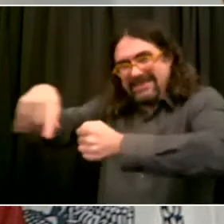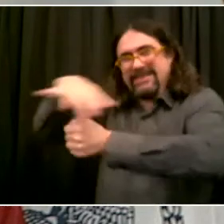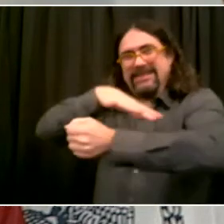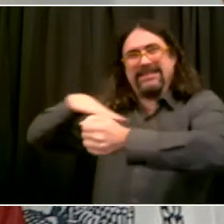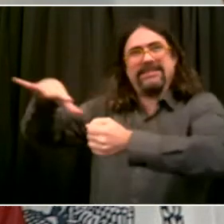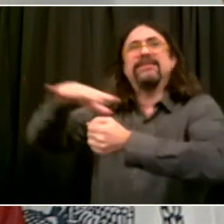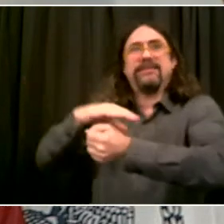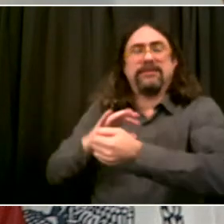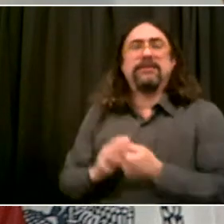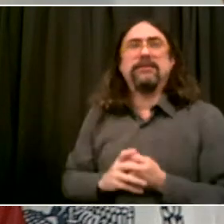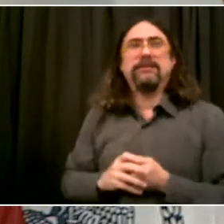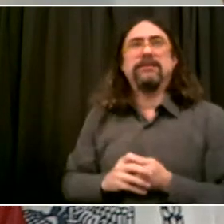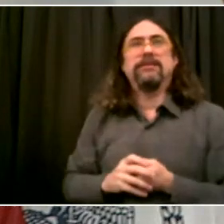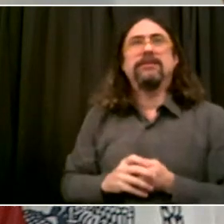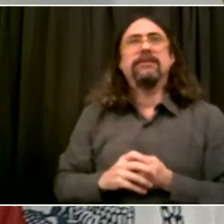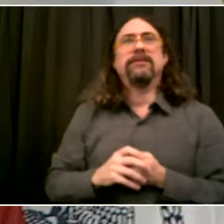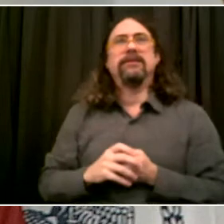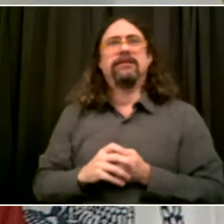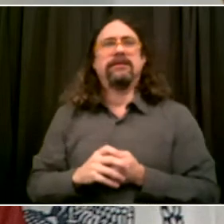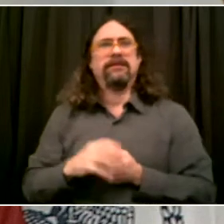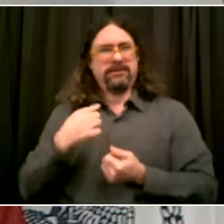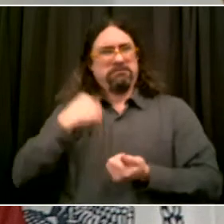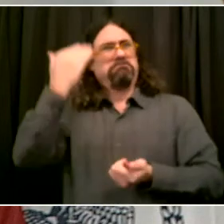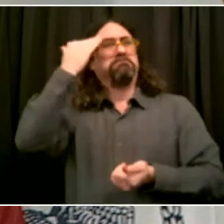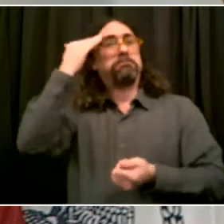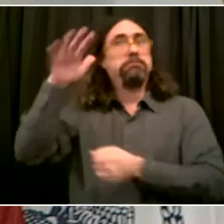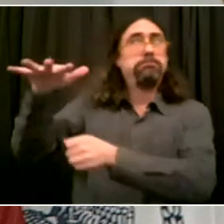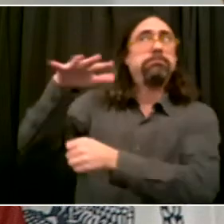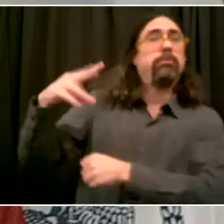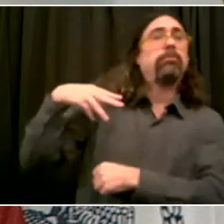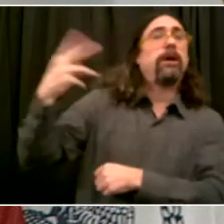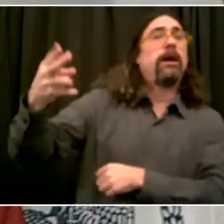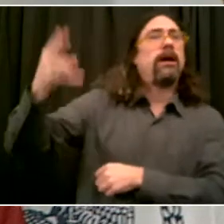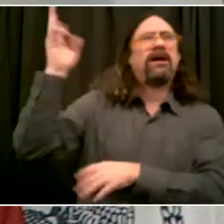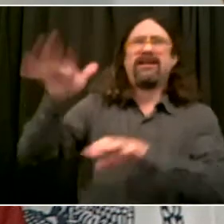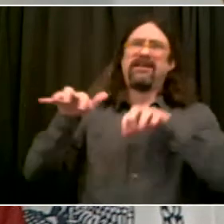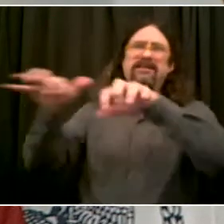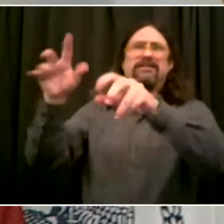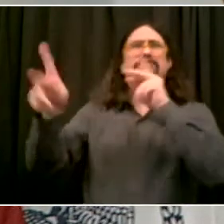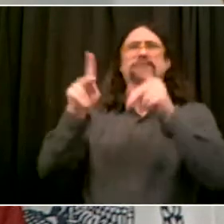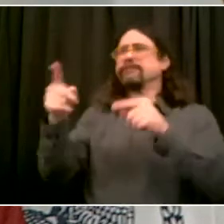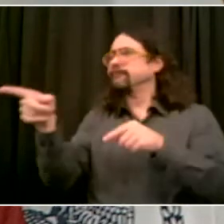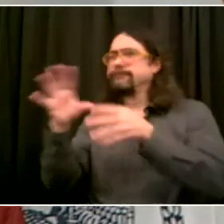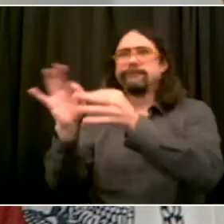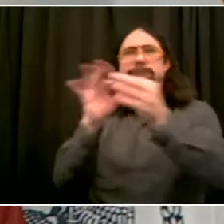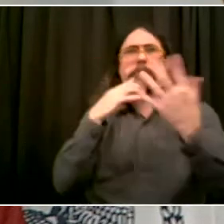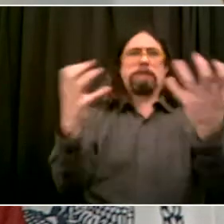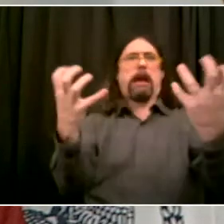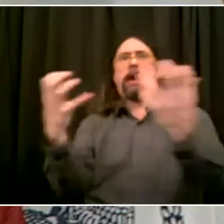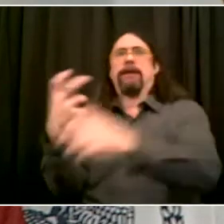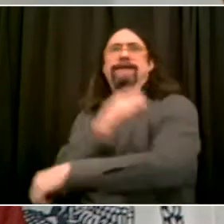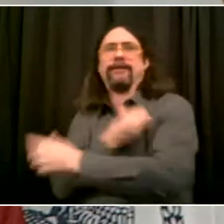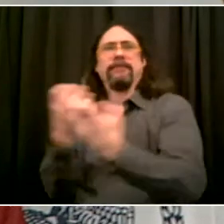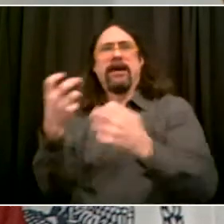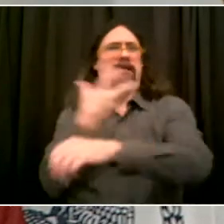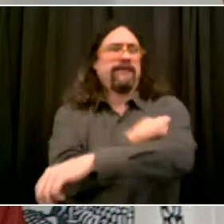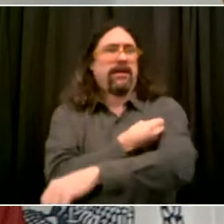ATHT, THERE ARE PLENTY OF PEOPLE THAT WANT THE VACCINE IN THE COMMUNITIES.